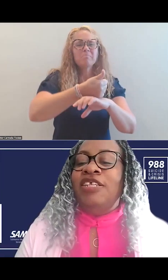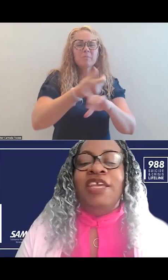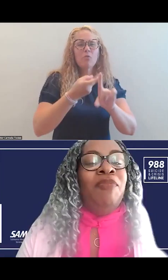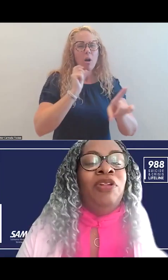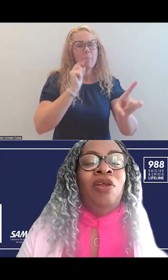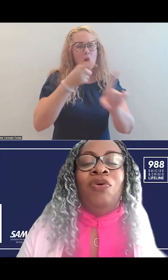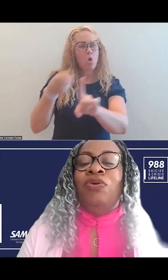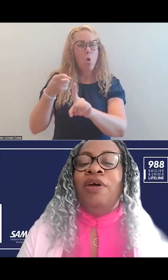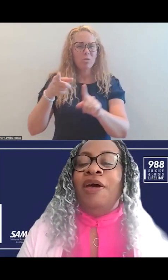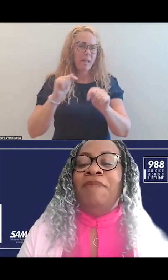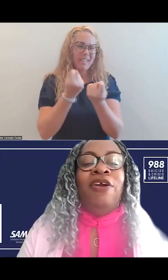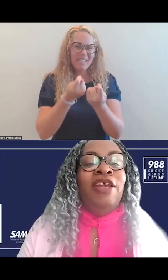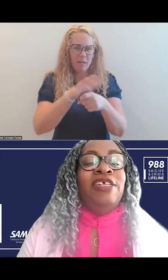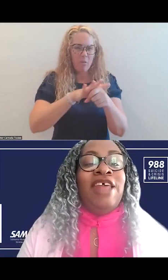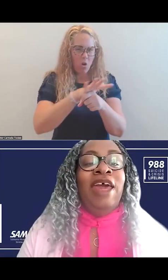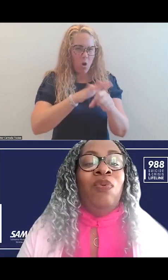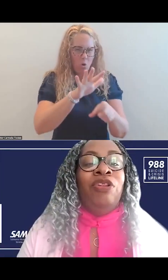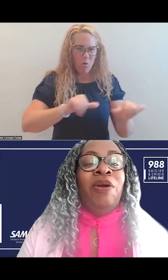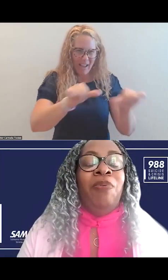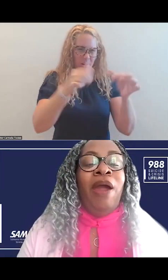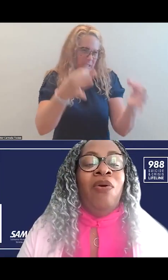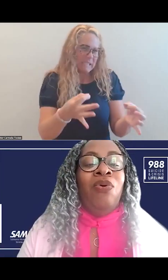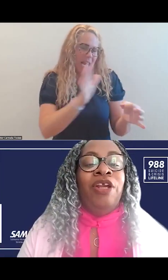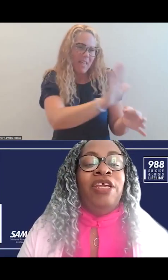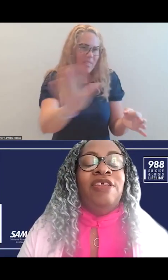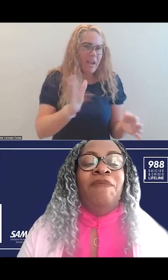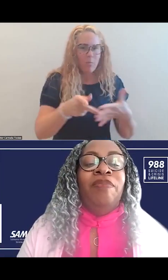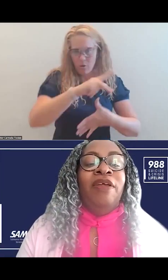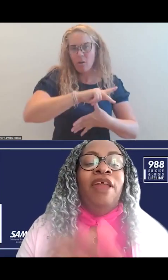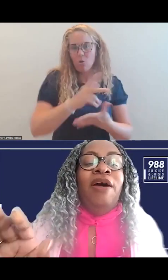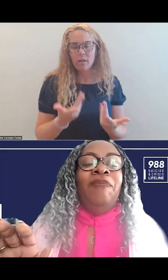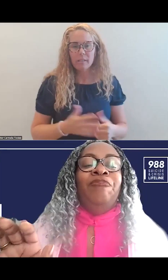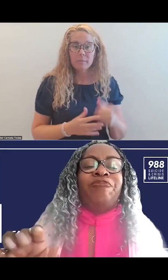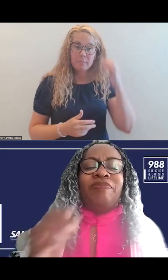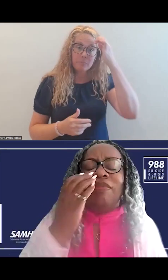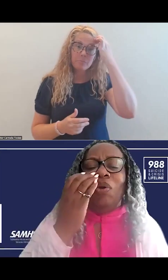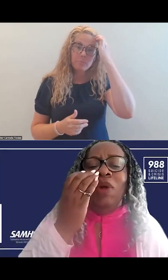TEAM OR THE LOCAL AREA DECIDED WHAT WERE THEIR PRIORITIES. WE